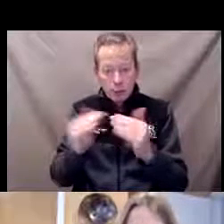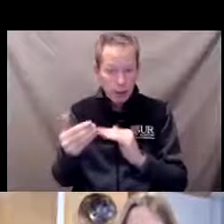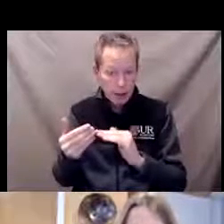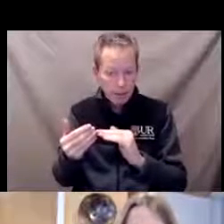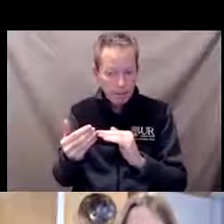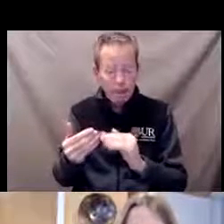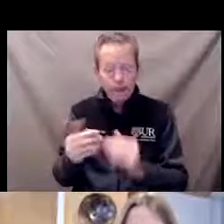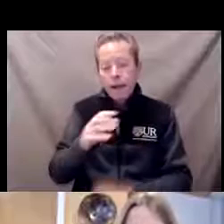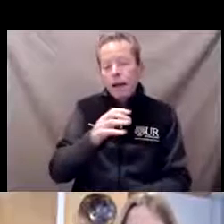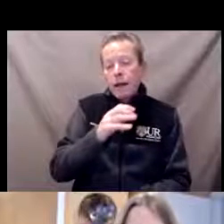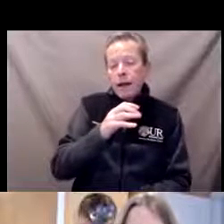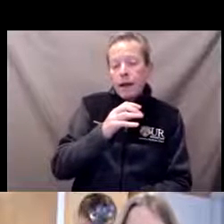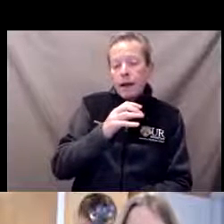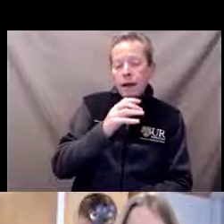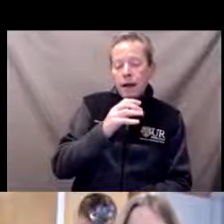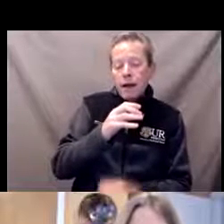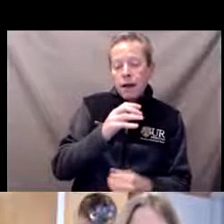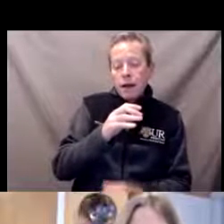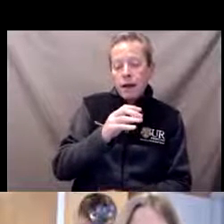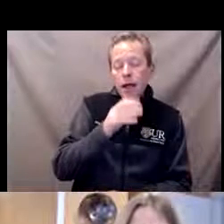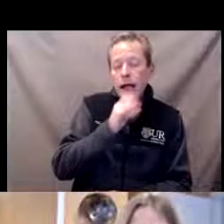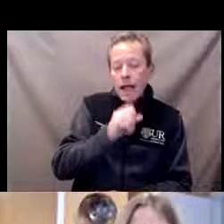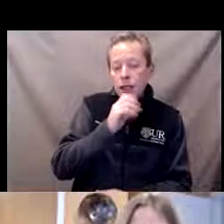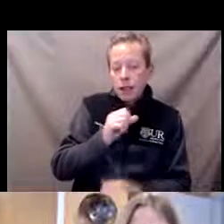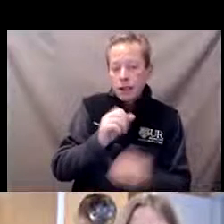aging individuals with intellectual disabilities are also at risk for poor health